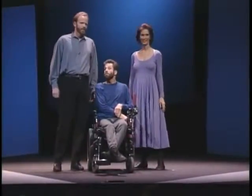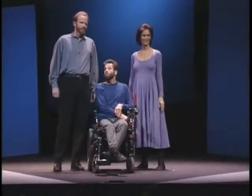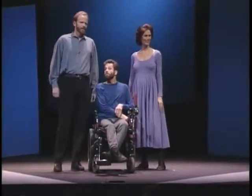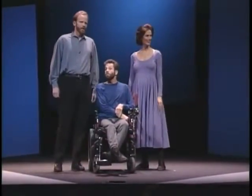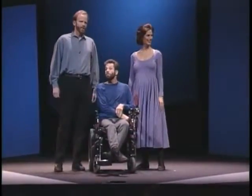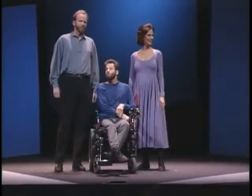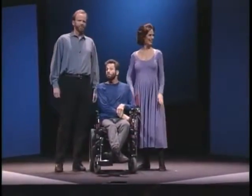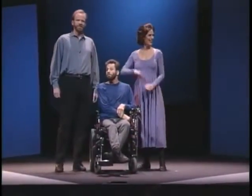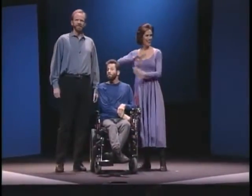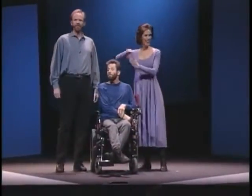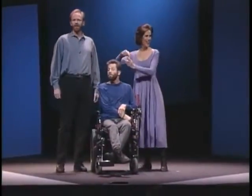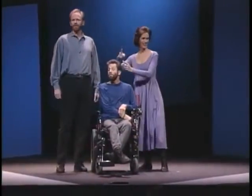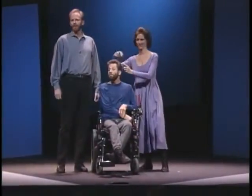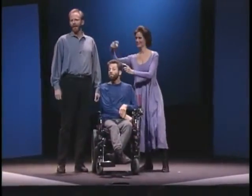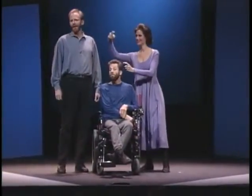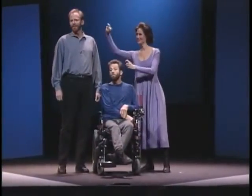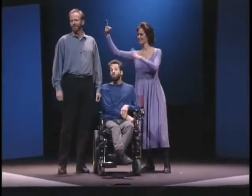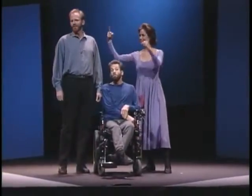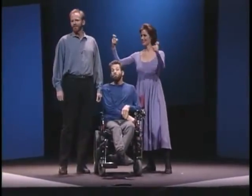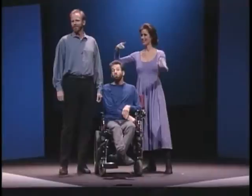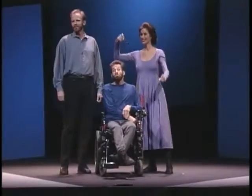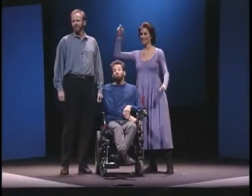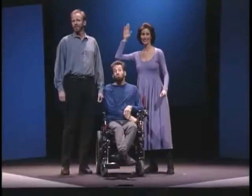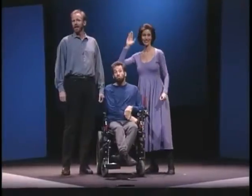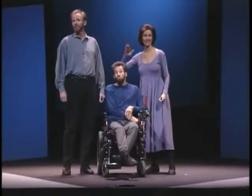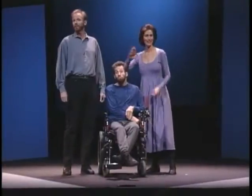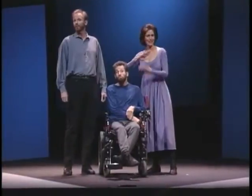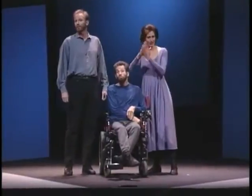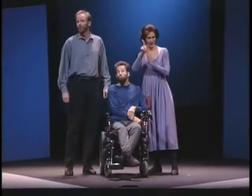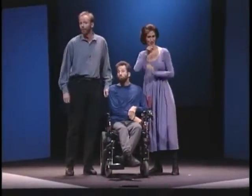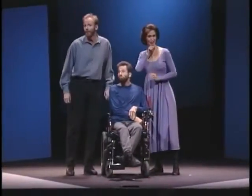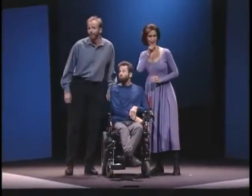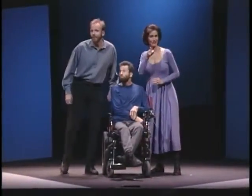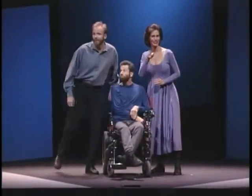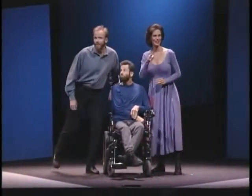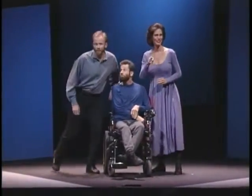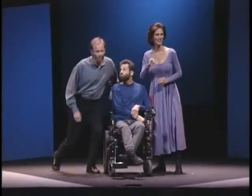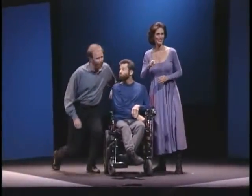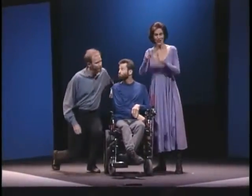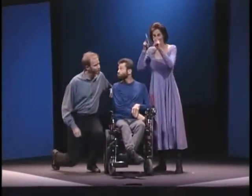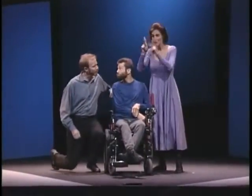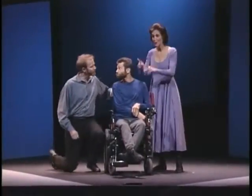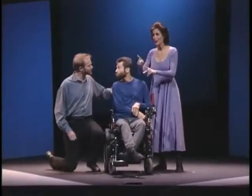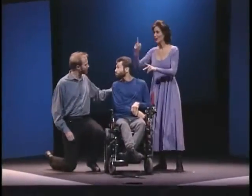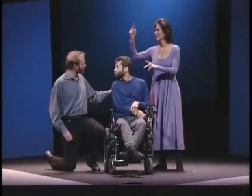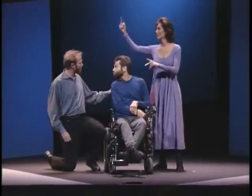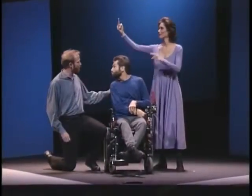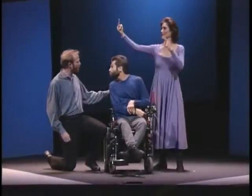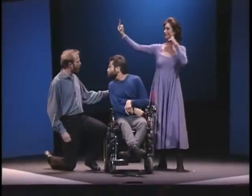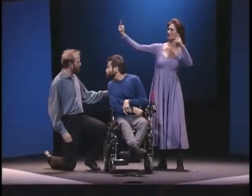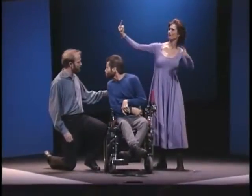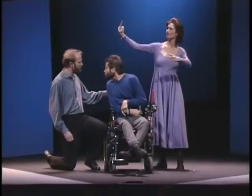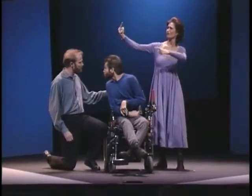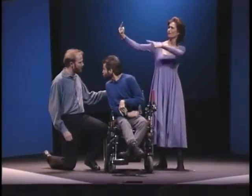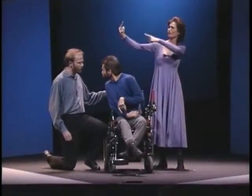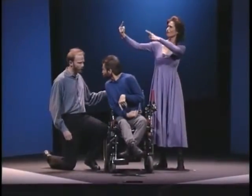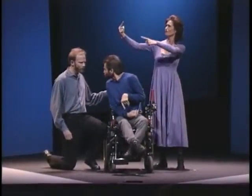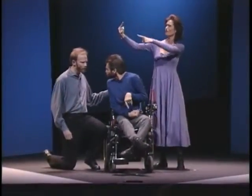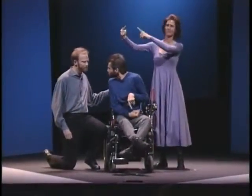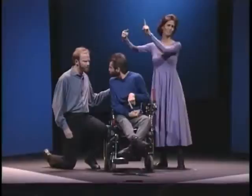every dream I ever had came true the person I never thought I was or could be